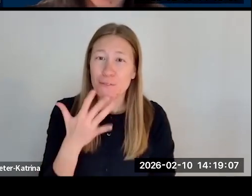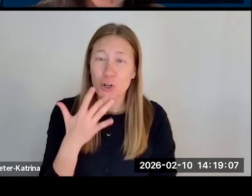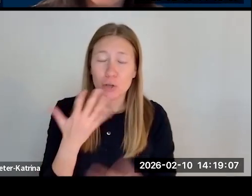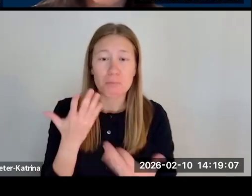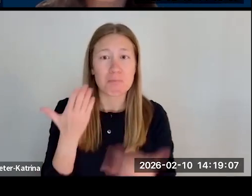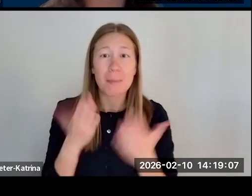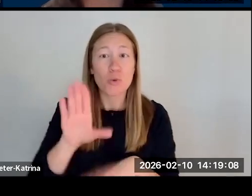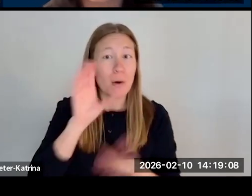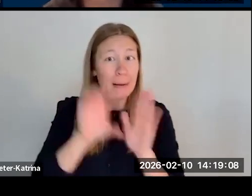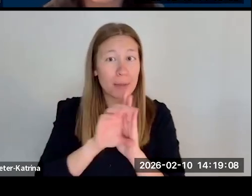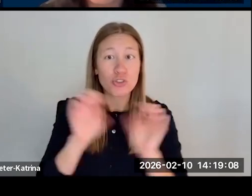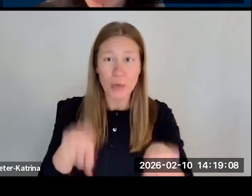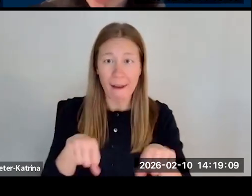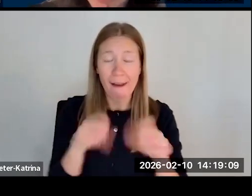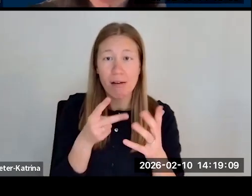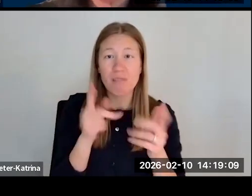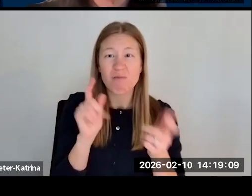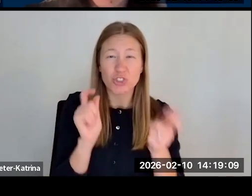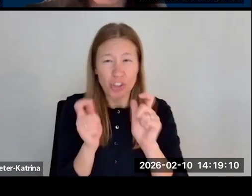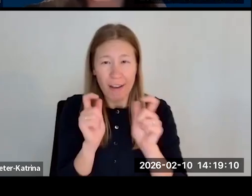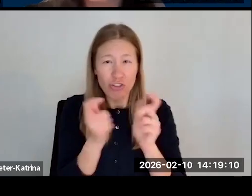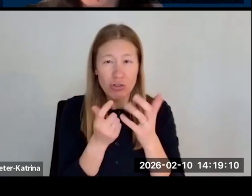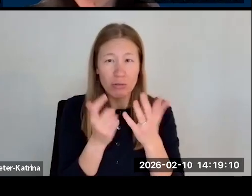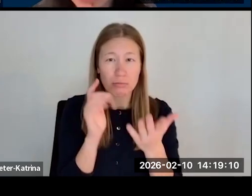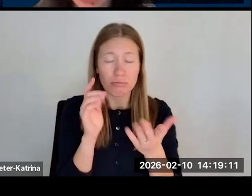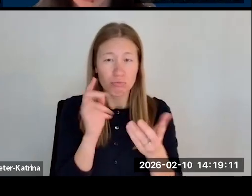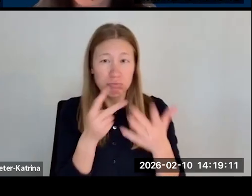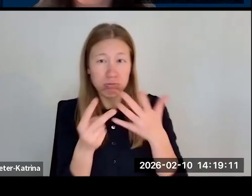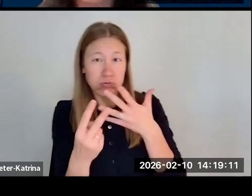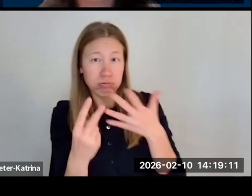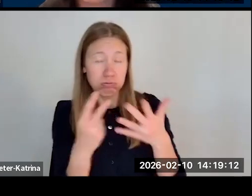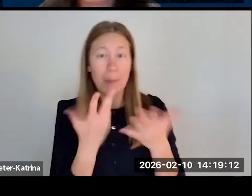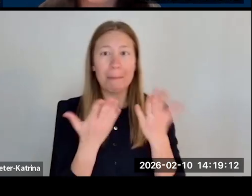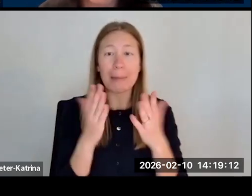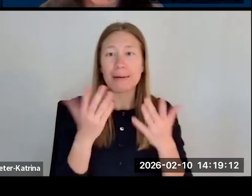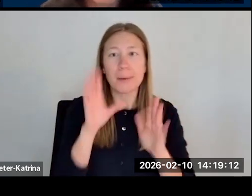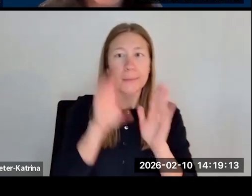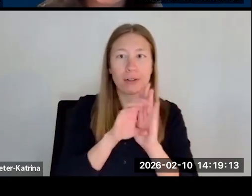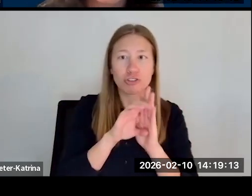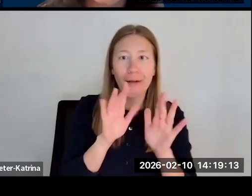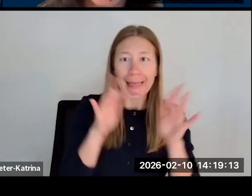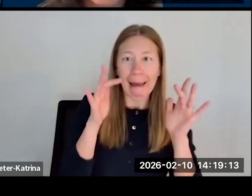of the image so that the image is lighter and the text is darker or vice versa so